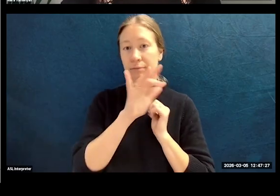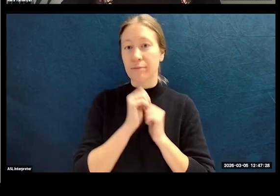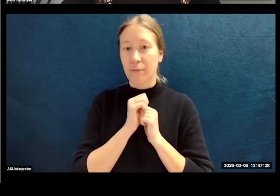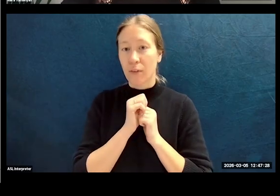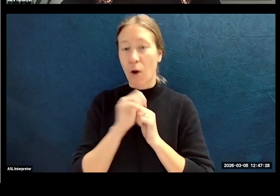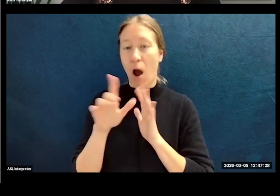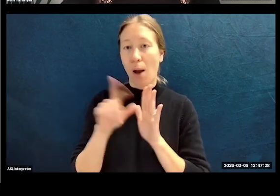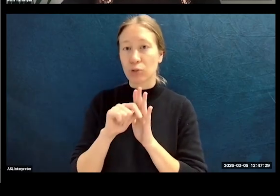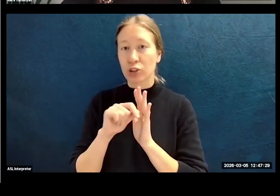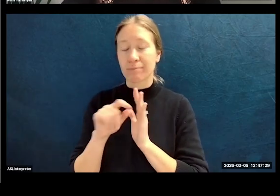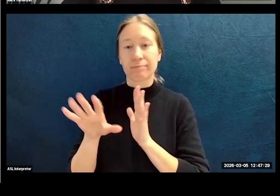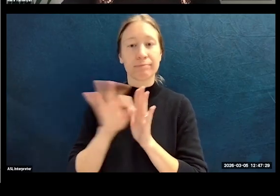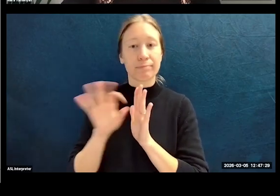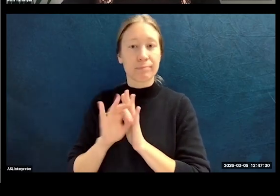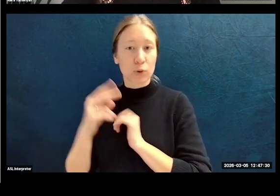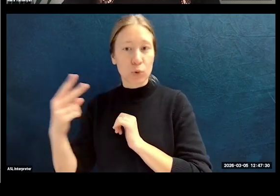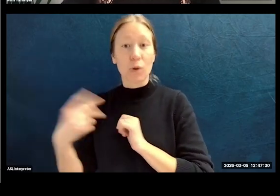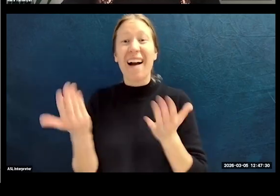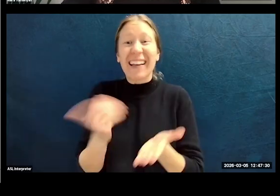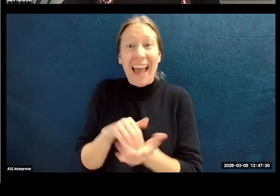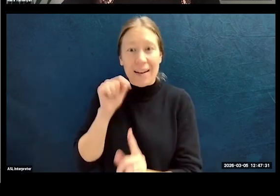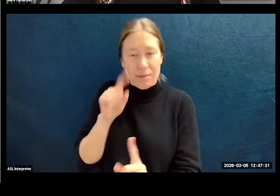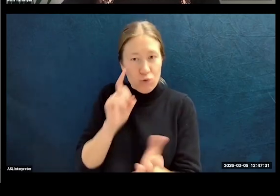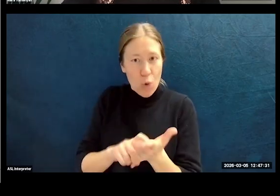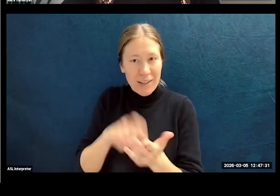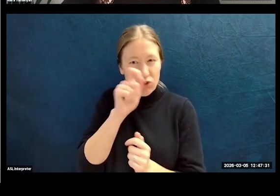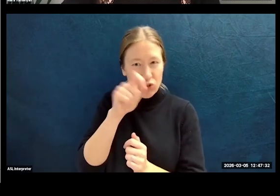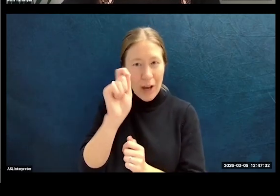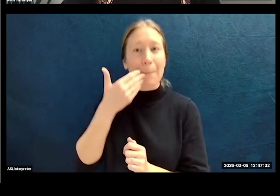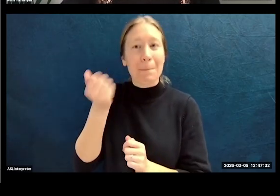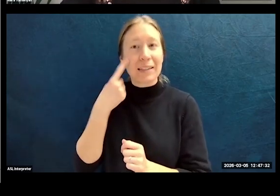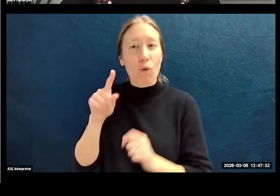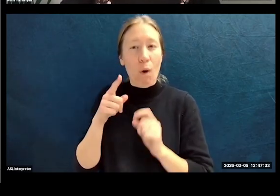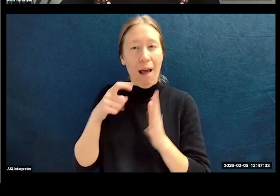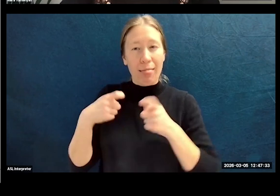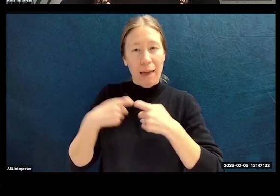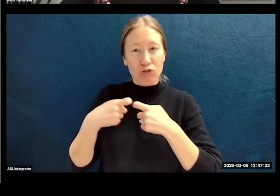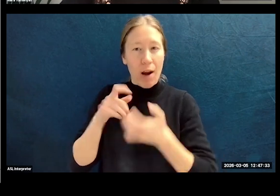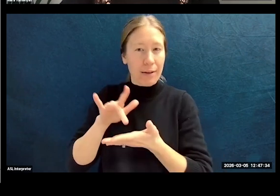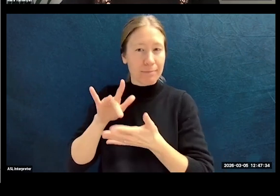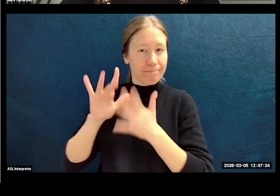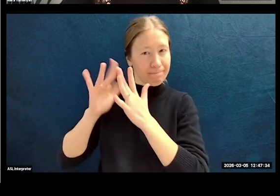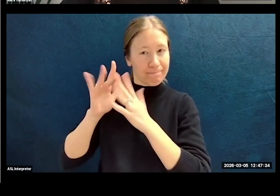Then I'm gonna make sure best for electronic distribution is checked and I'll export. Same thing will happen.